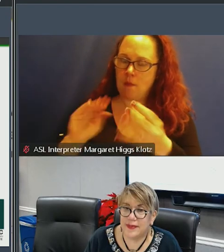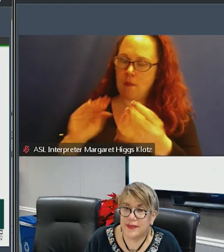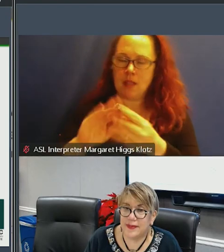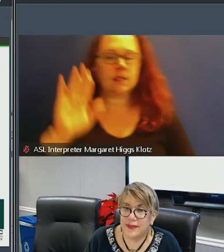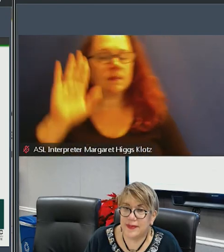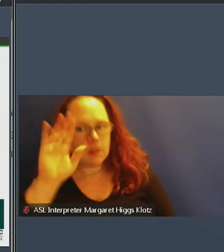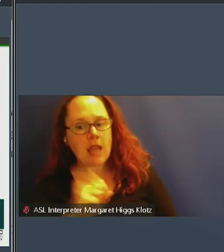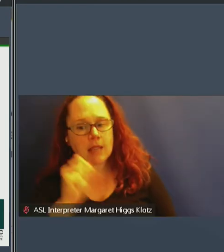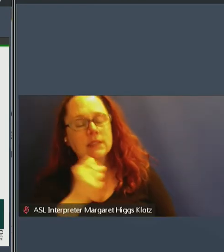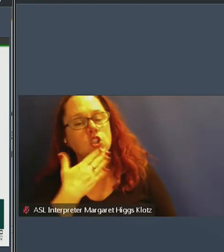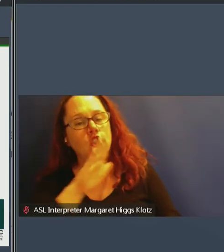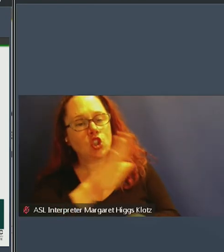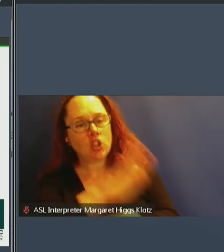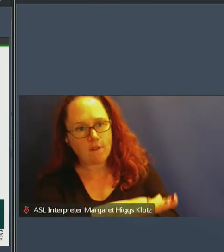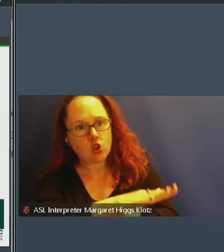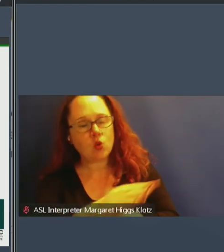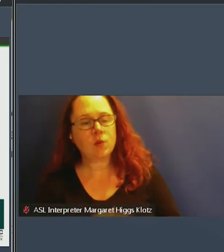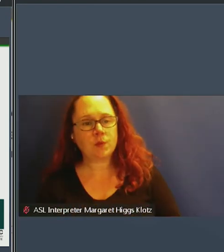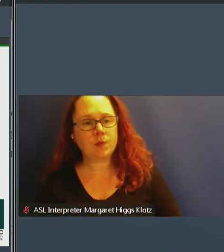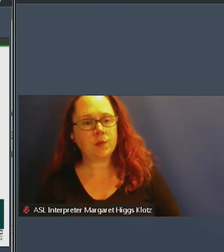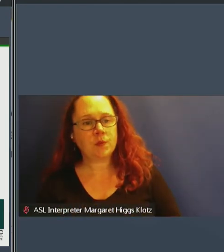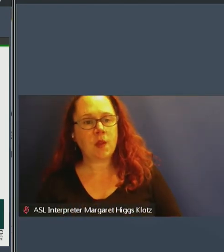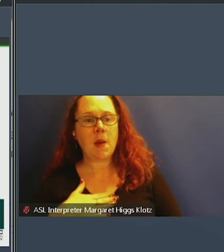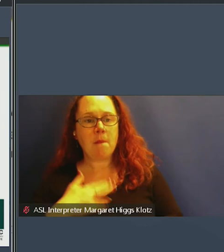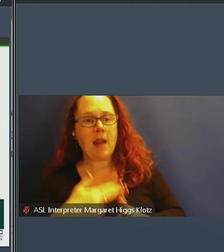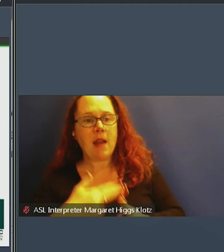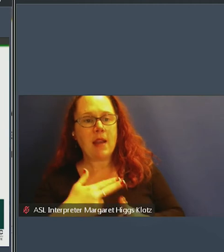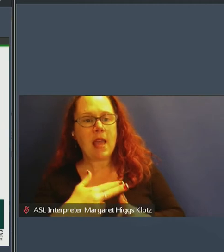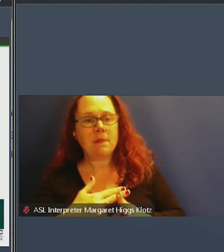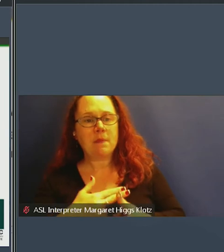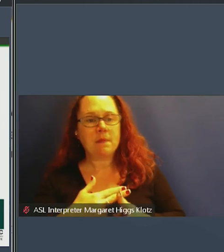Yes. Good afternoon. Good afternoon. My name is thank you. My name is Michelle Brown.